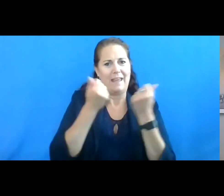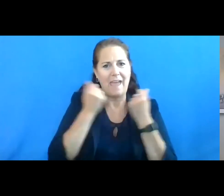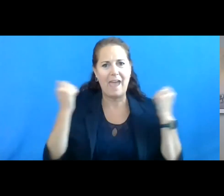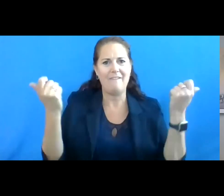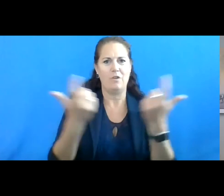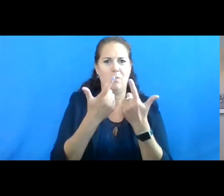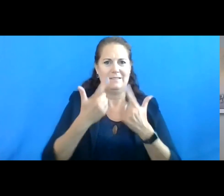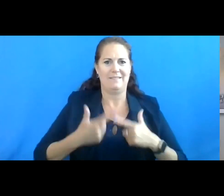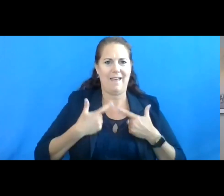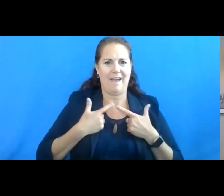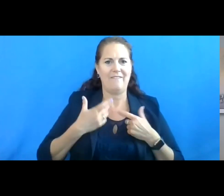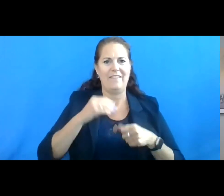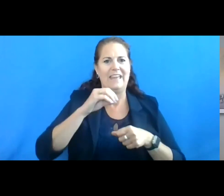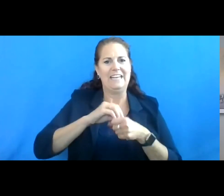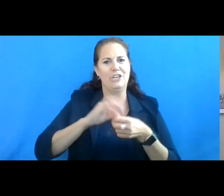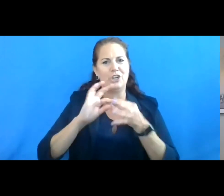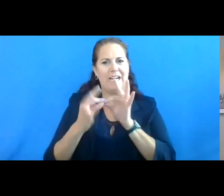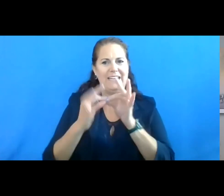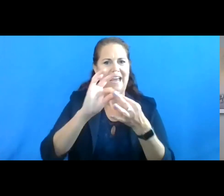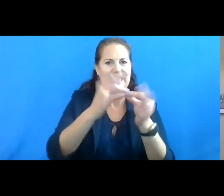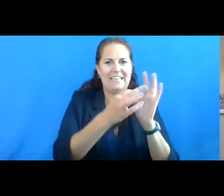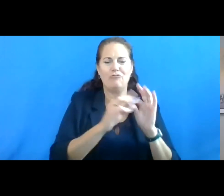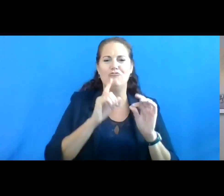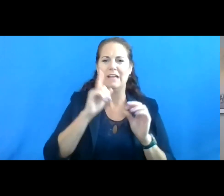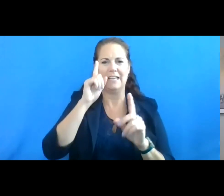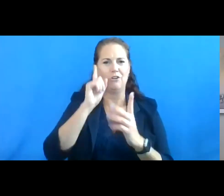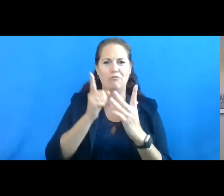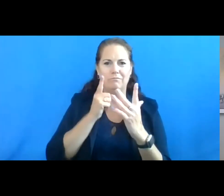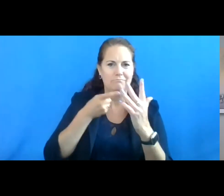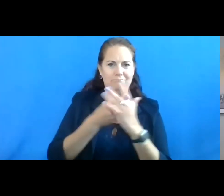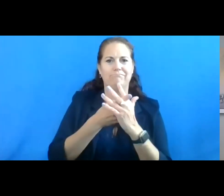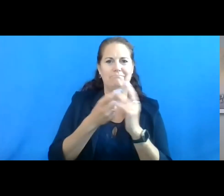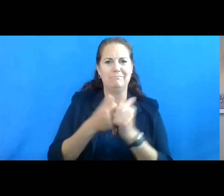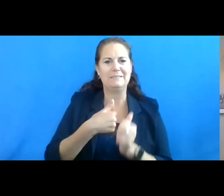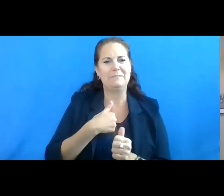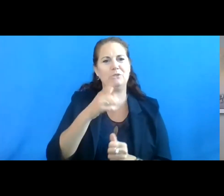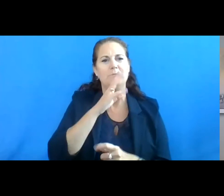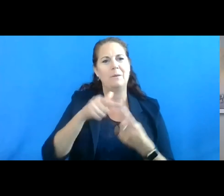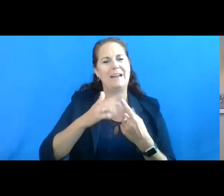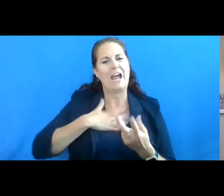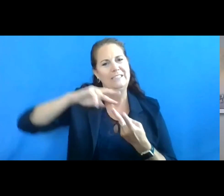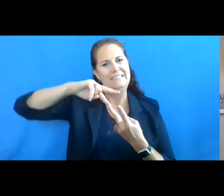lives. That interconnectedness, it really resonated with me when you spoke on our DNA and how